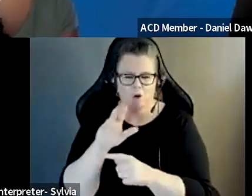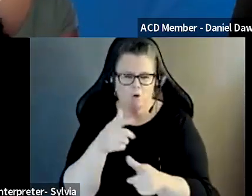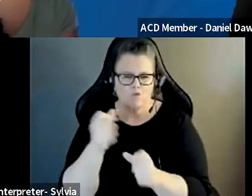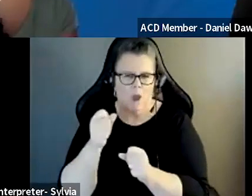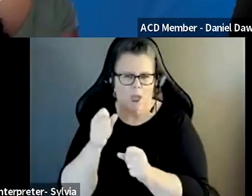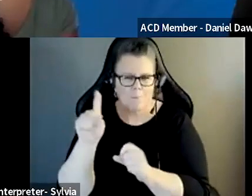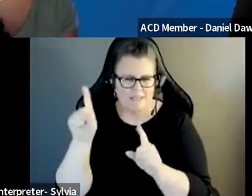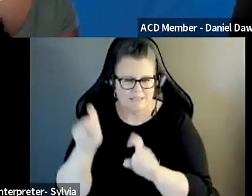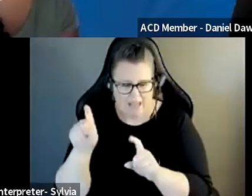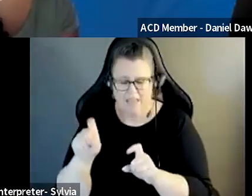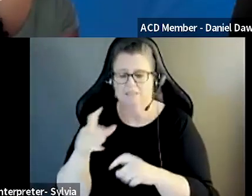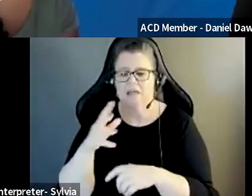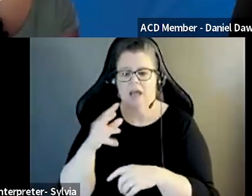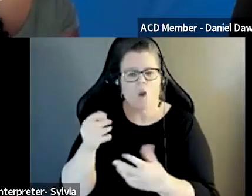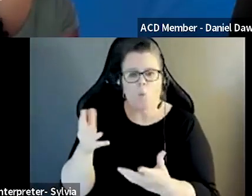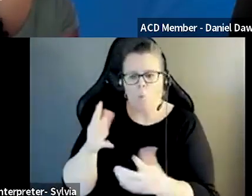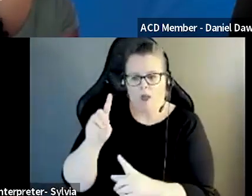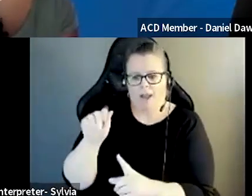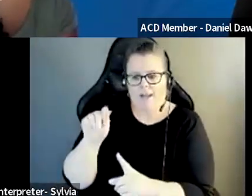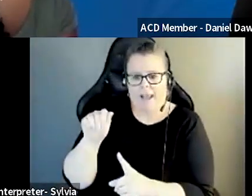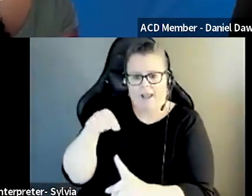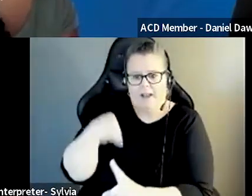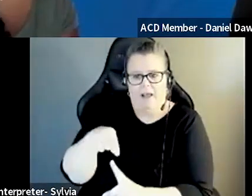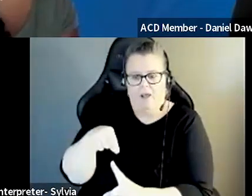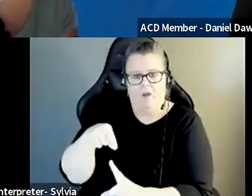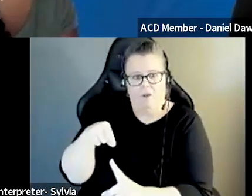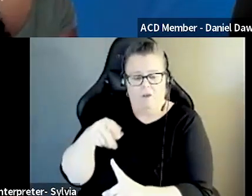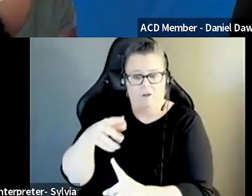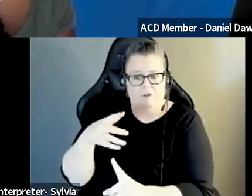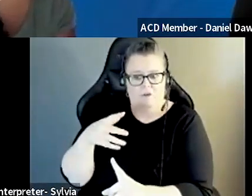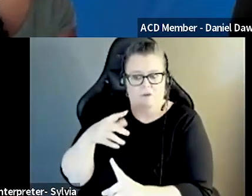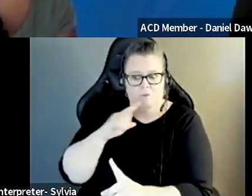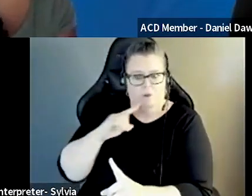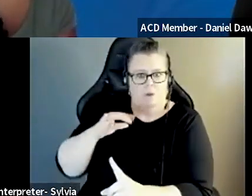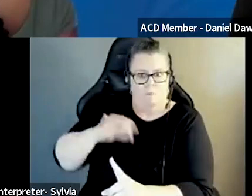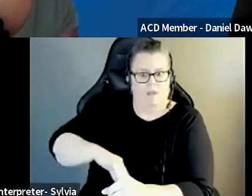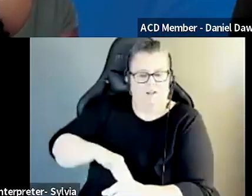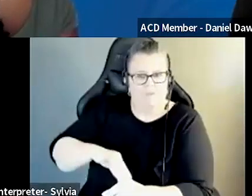for those screening and surveillance examples. What's the mechanism you're going to do